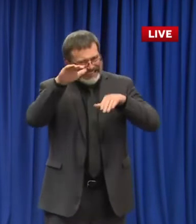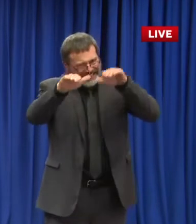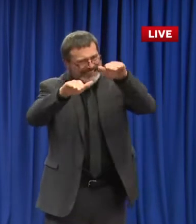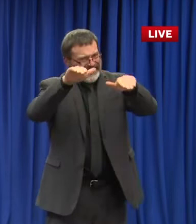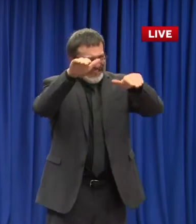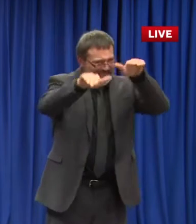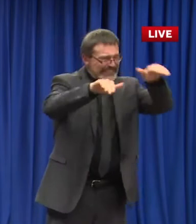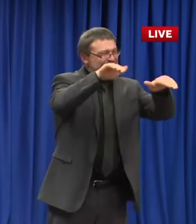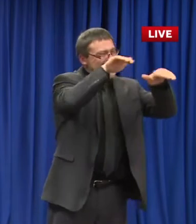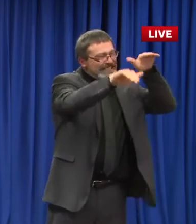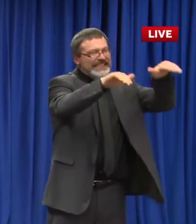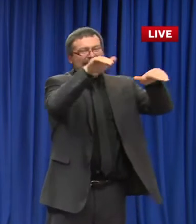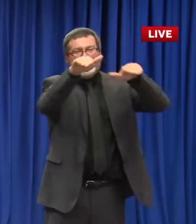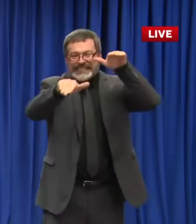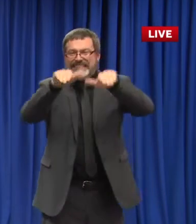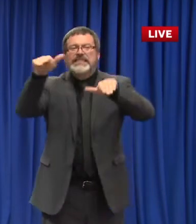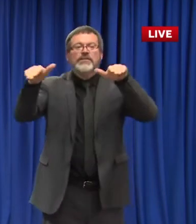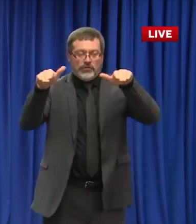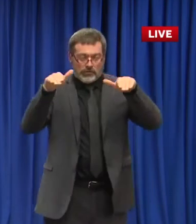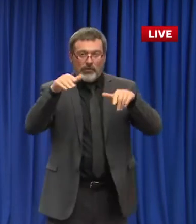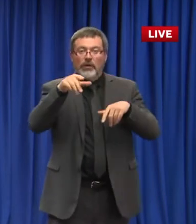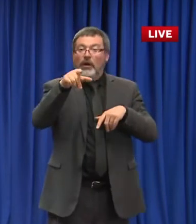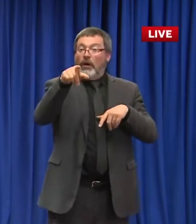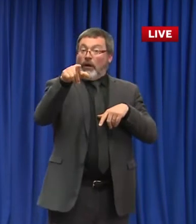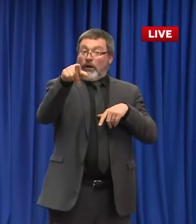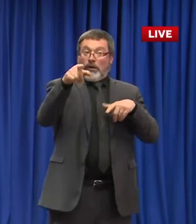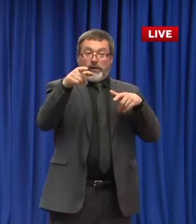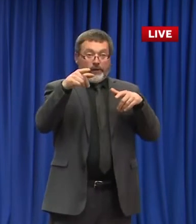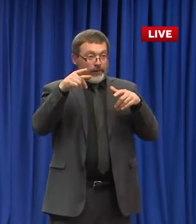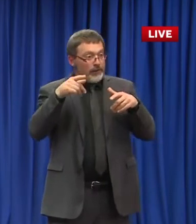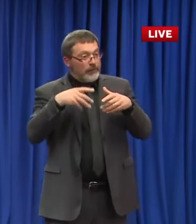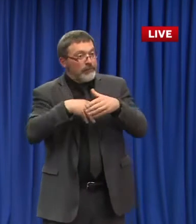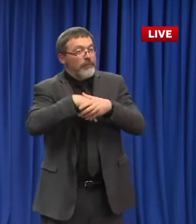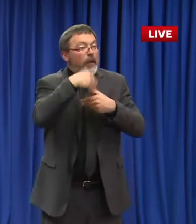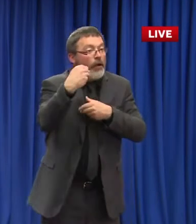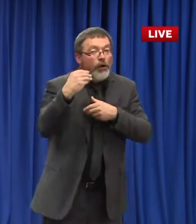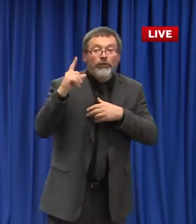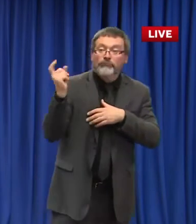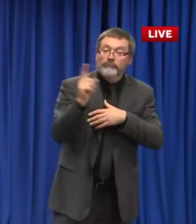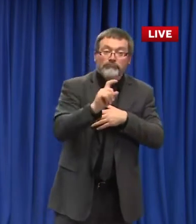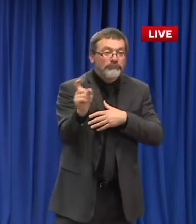AND SO WE ENCOURAGE CLOTH FACE MASK USE WHEN PEOPLE ARE IN PUBLIC PLACES.